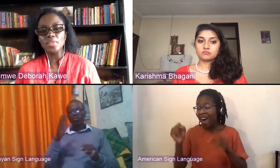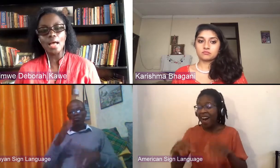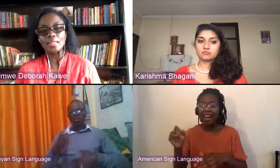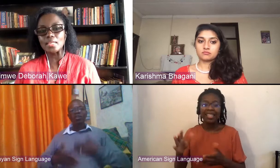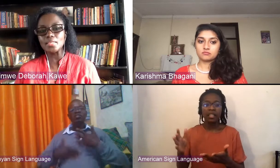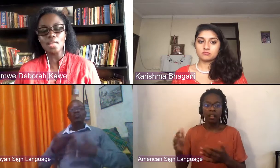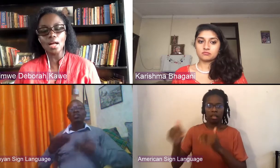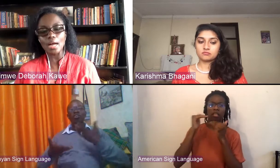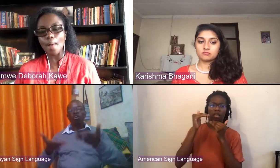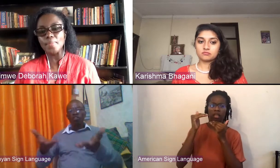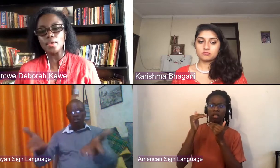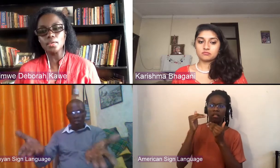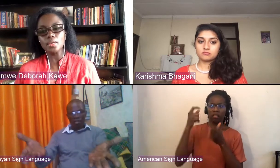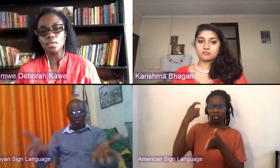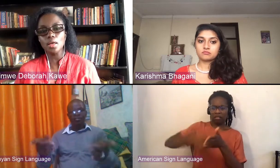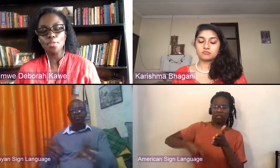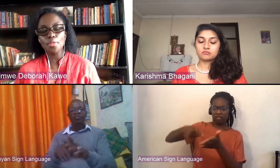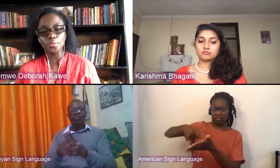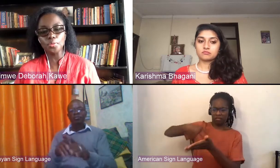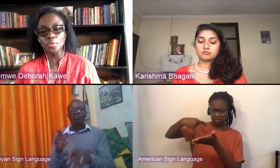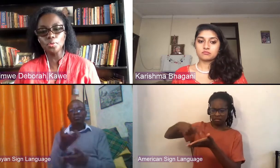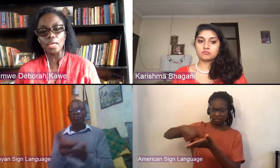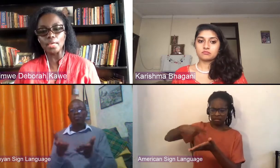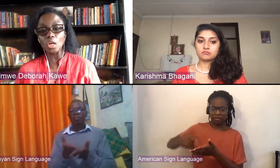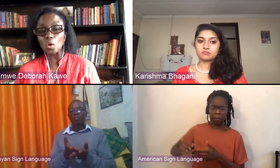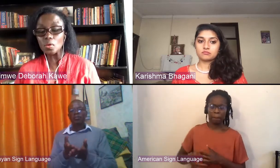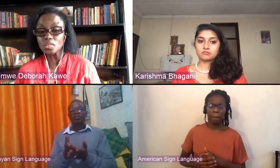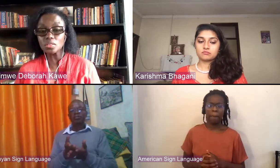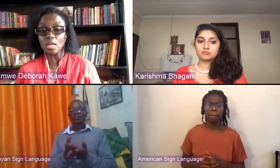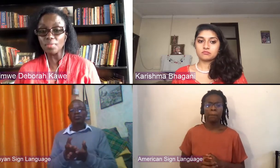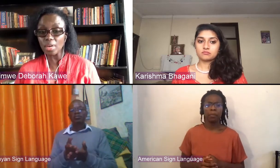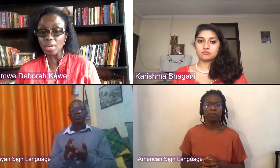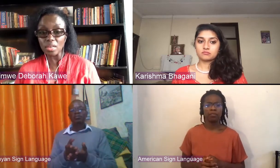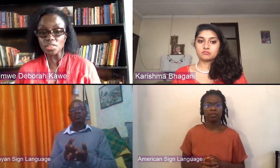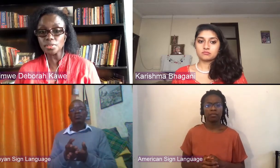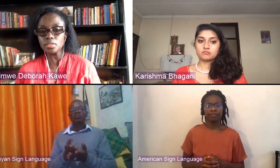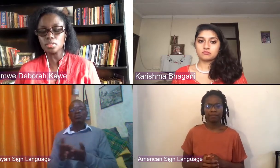And these are coming through like clause and regulations,